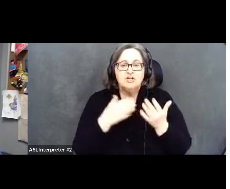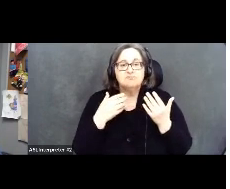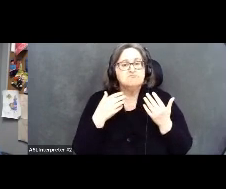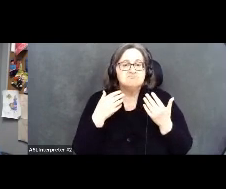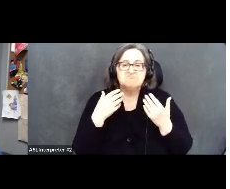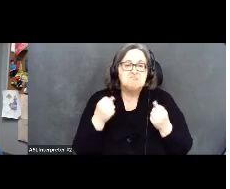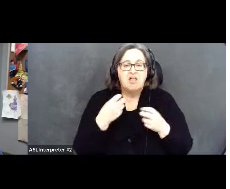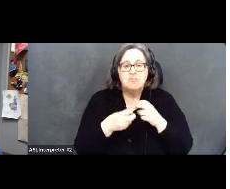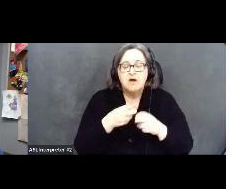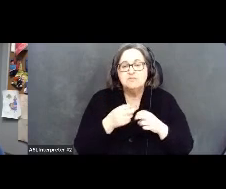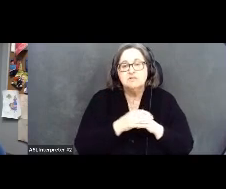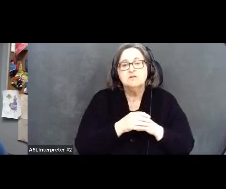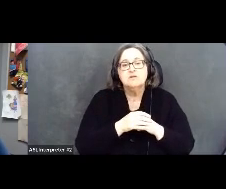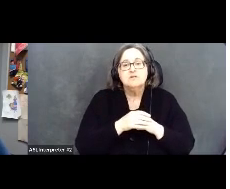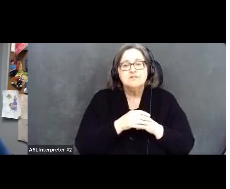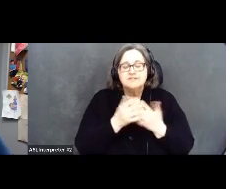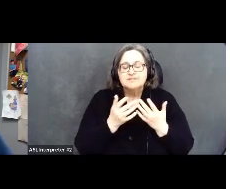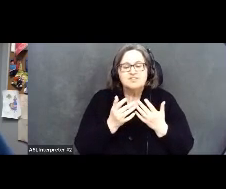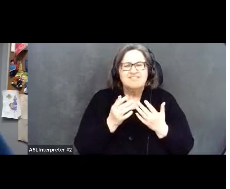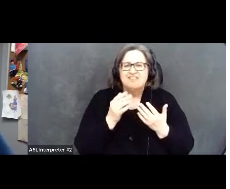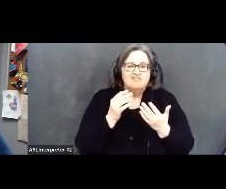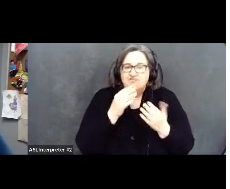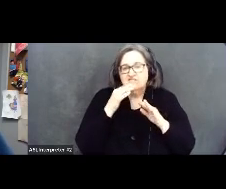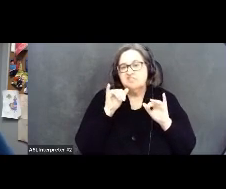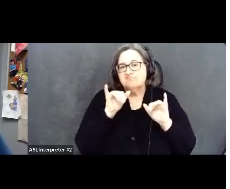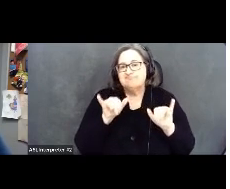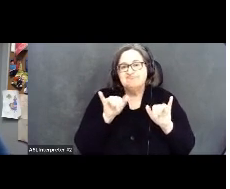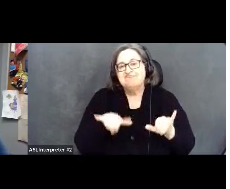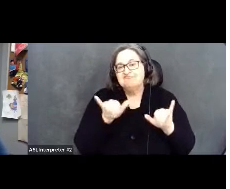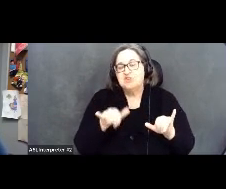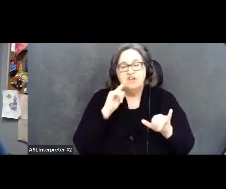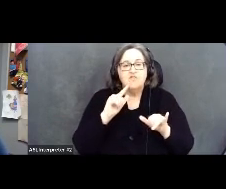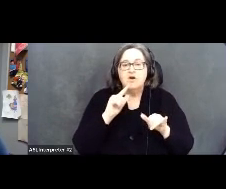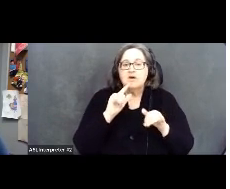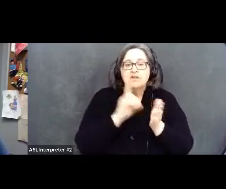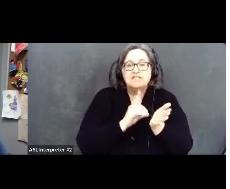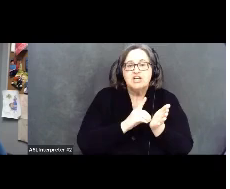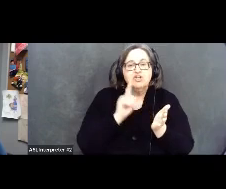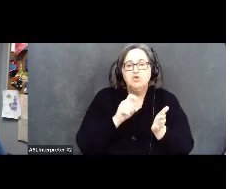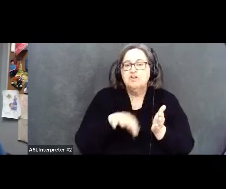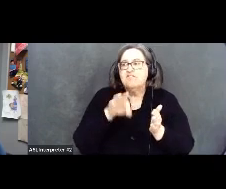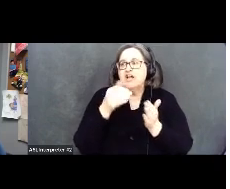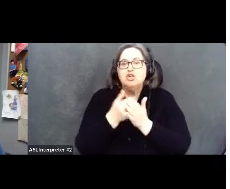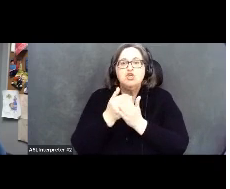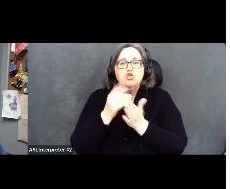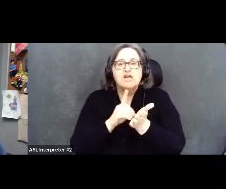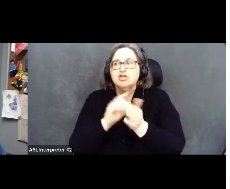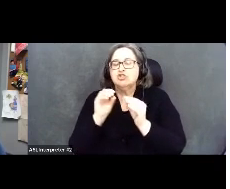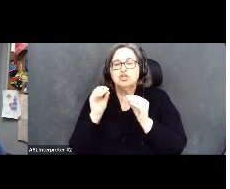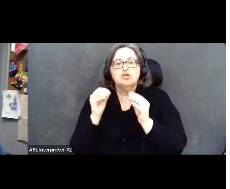He needs a new set of eyes and a new group of people that are excited and want to treat him. You have to keep moving and live with it. You are not going to get any help